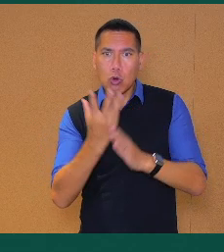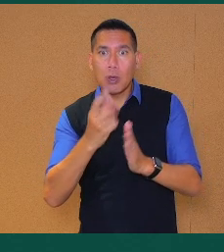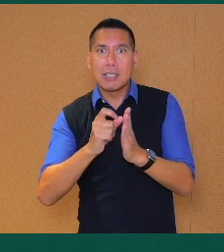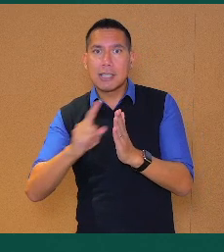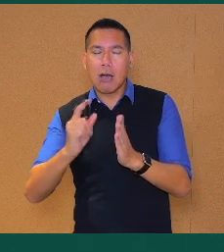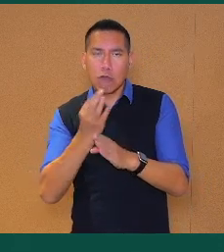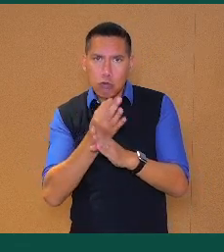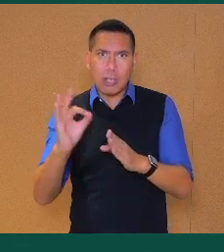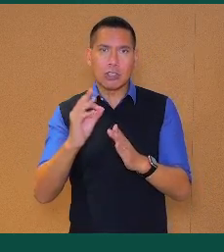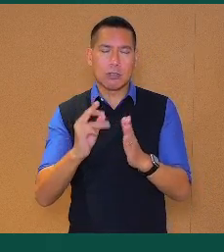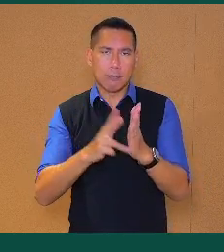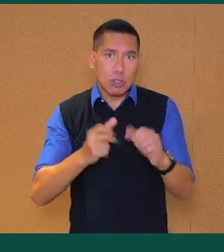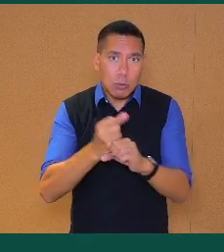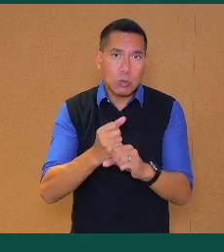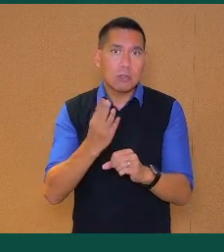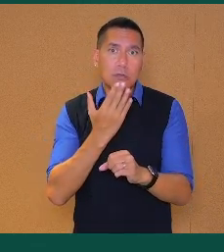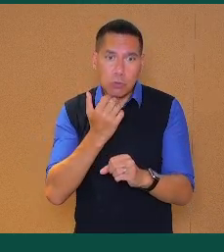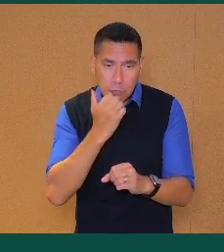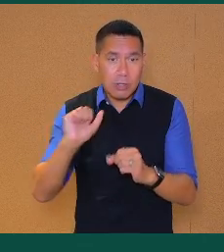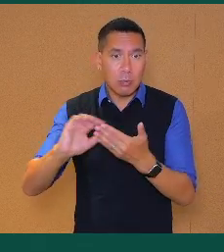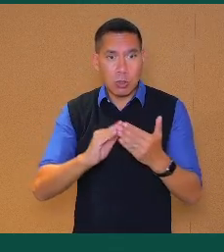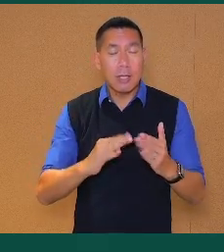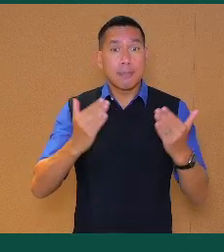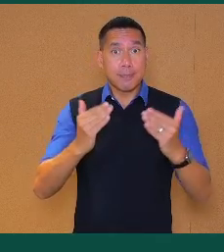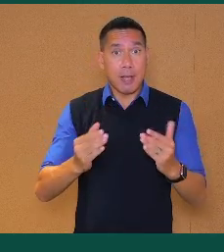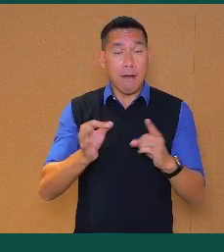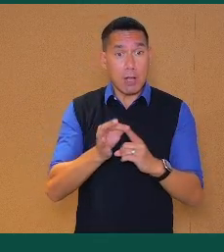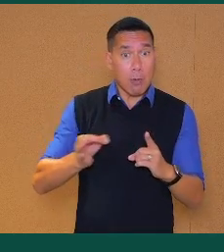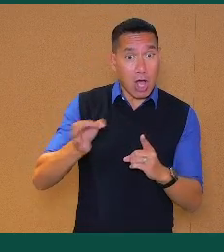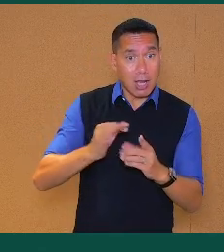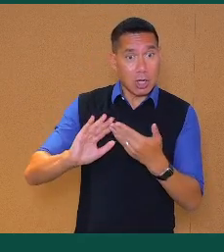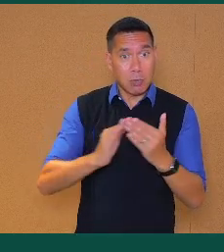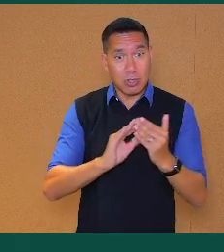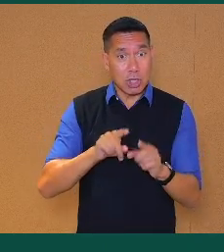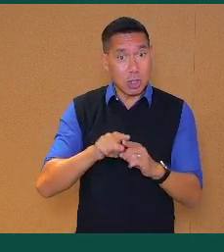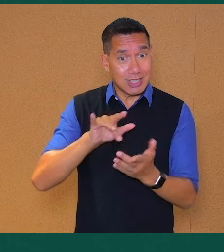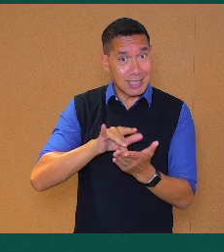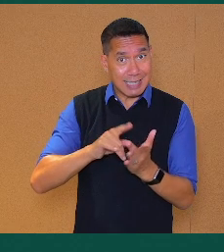Phillip Island Community and Learning Centre Inc. During the pandemic, the Phillip Island Community and Learning Centre assisted almost 10,000 people impacted